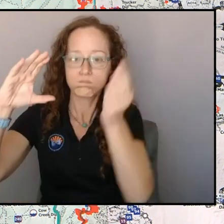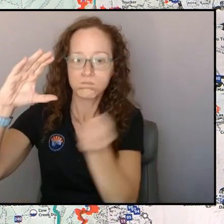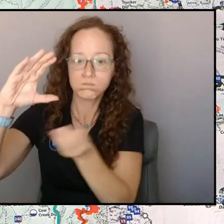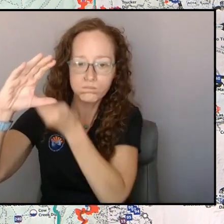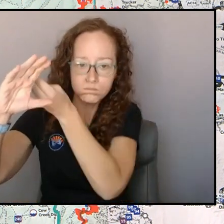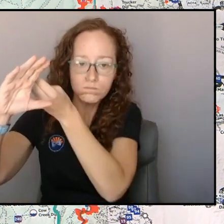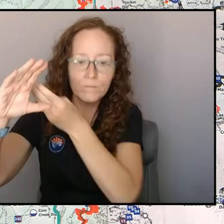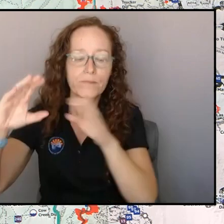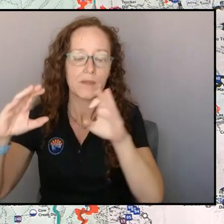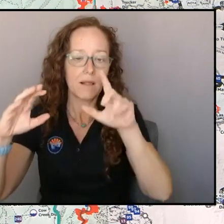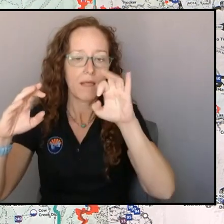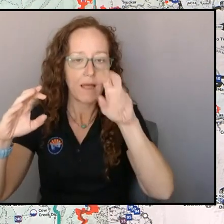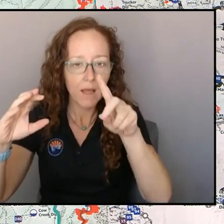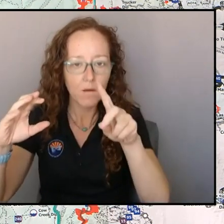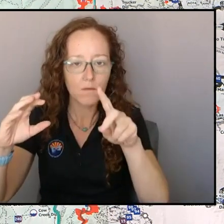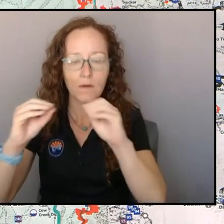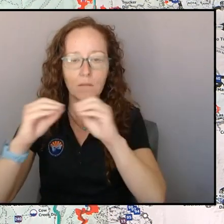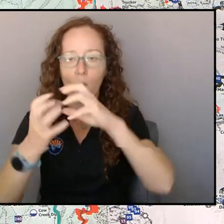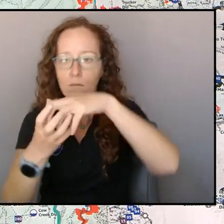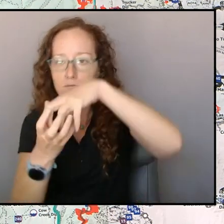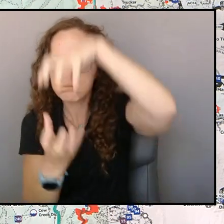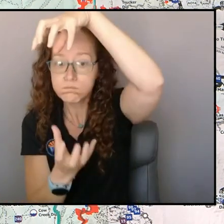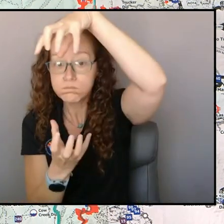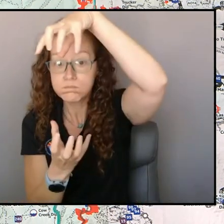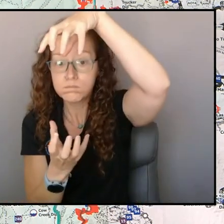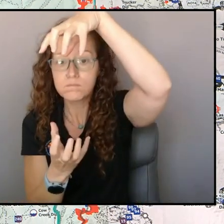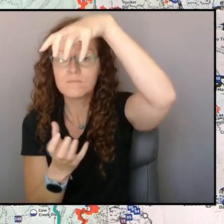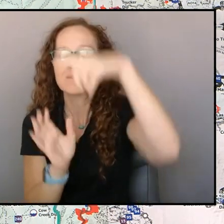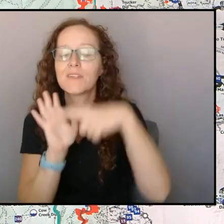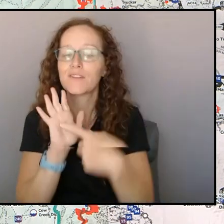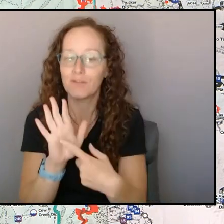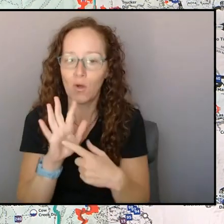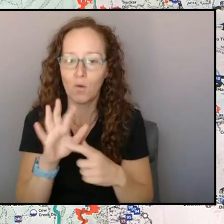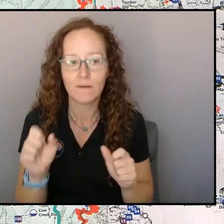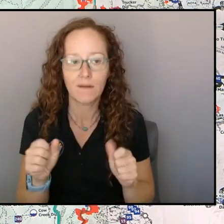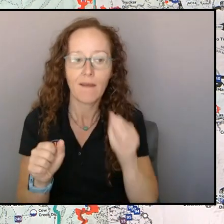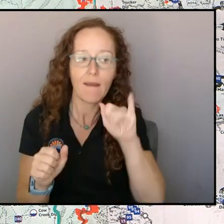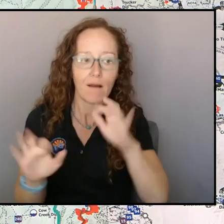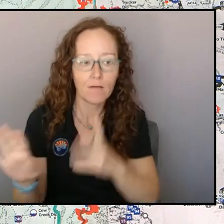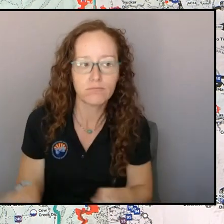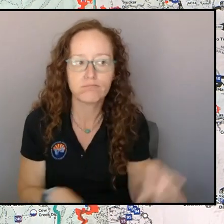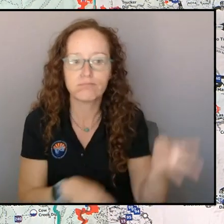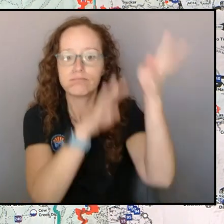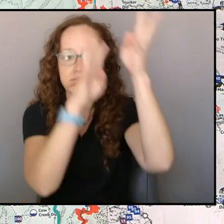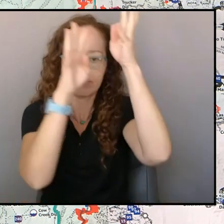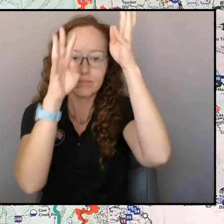that's an indicator of instability and it's actually something that we teach firefighters to keep an eye out